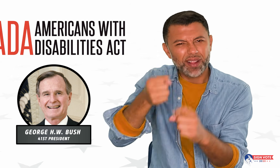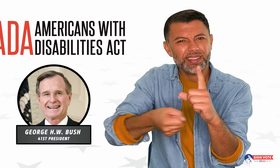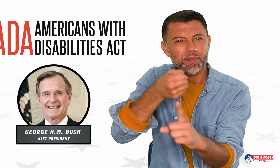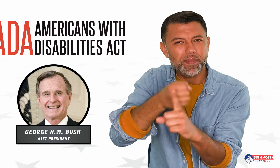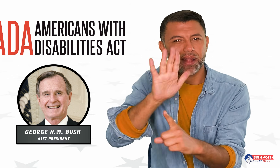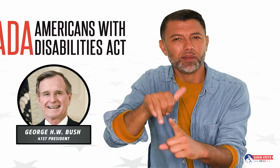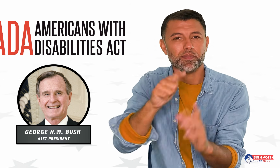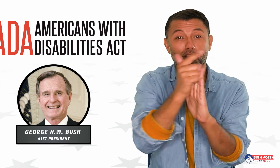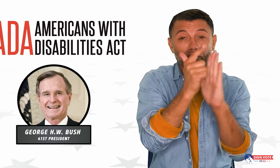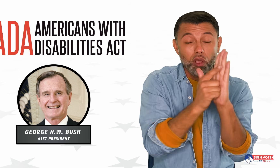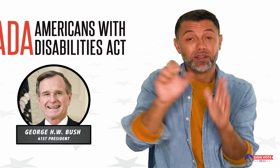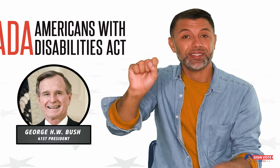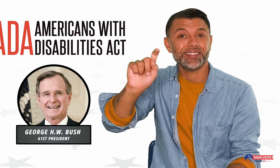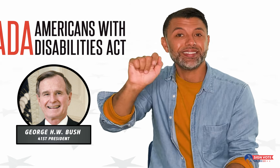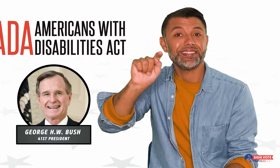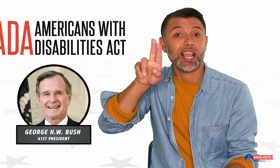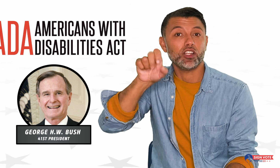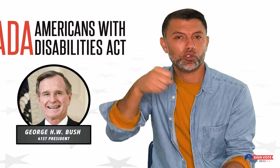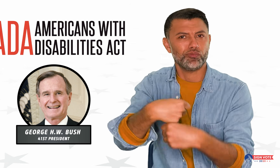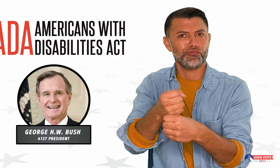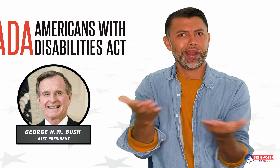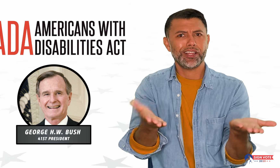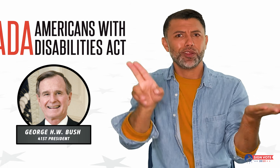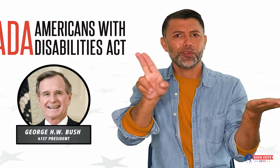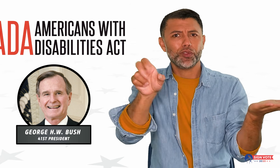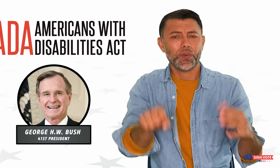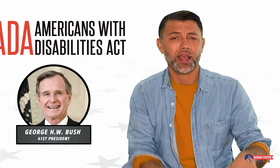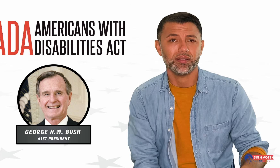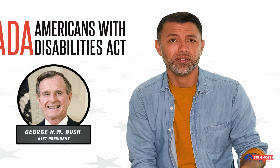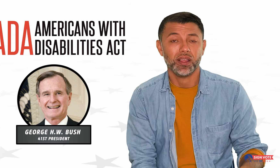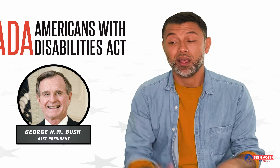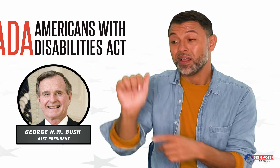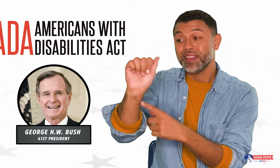We are directly impacted by laws and statutes made here in the U.S.